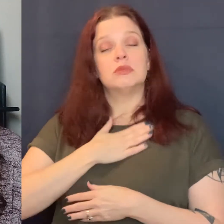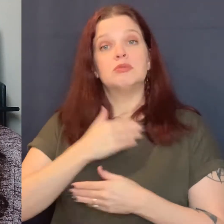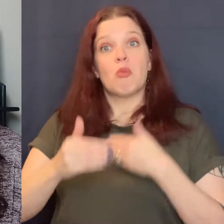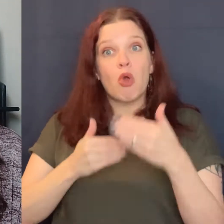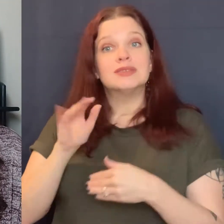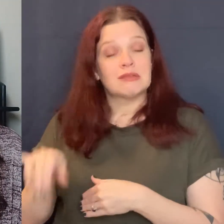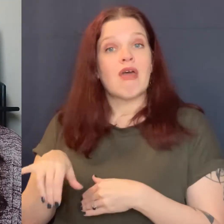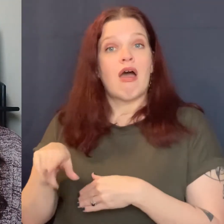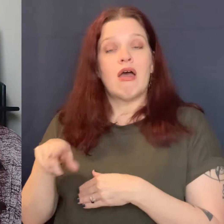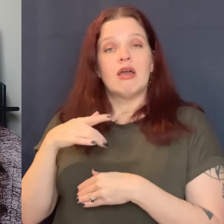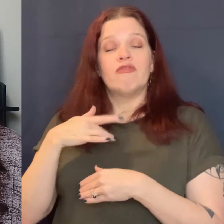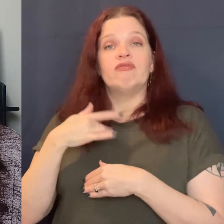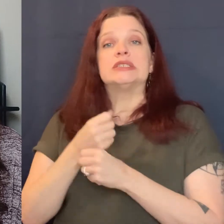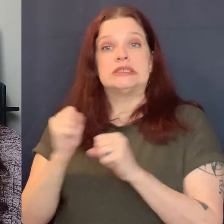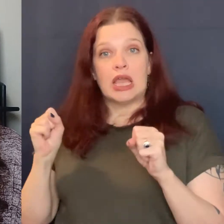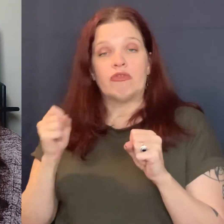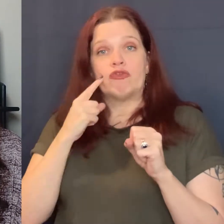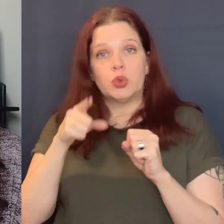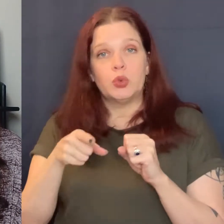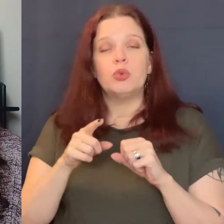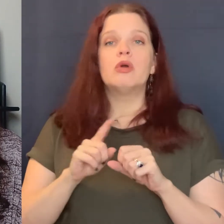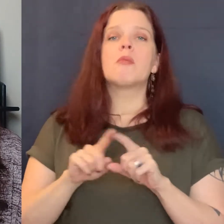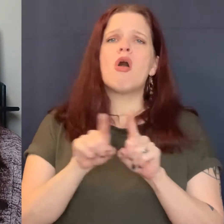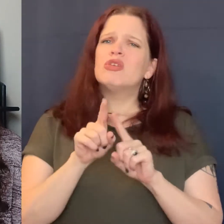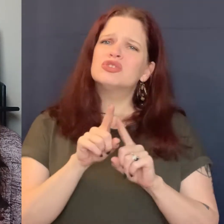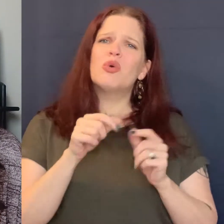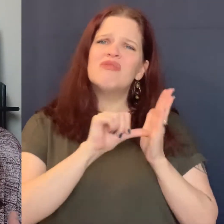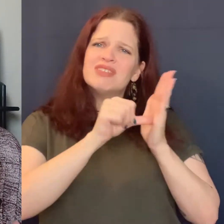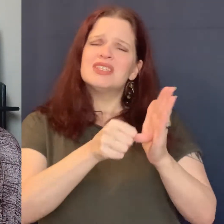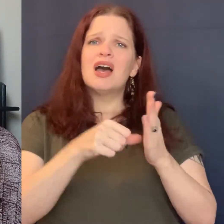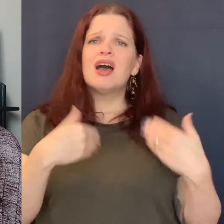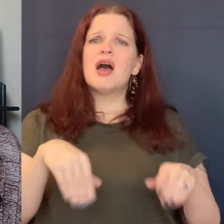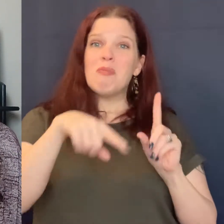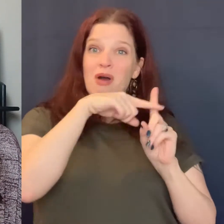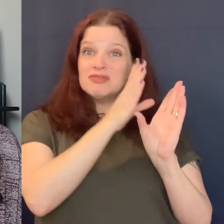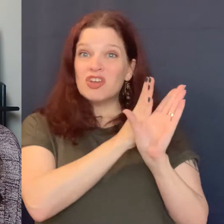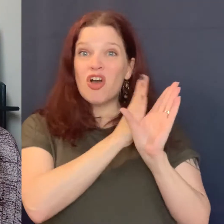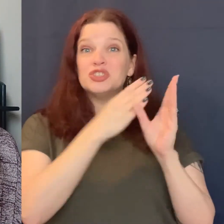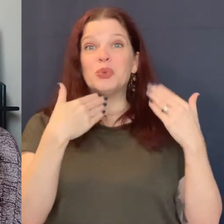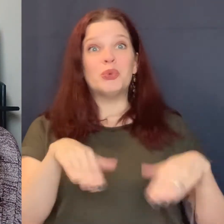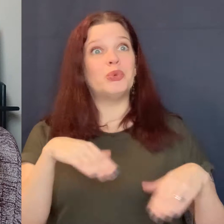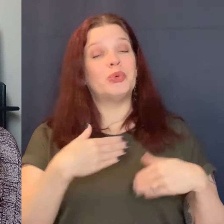work on processing those in a place that feels safe and comfortable for you. But we do want to emphasize that positive psychology can bring